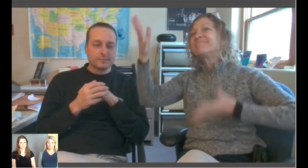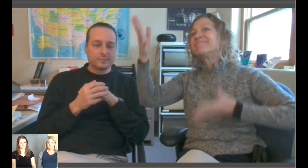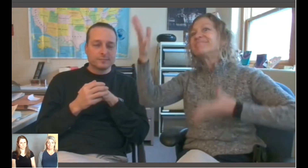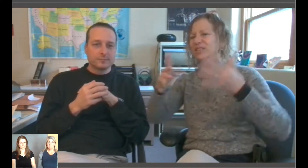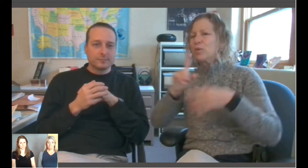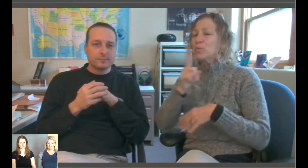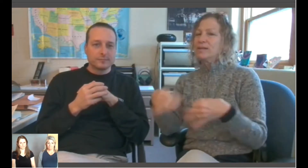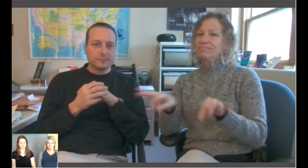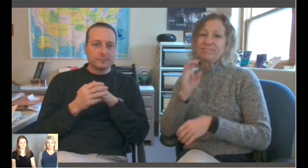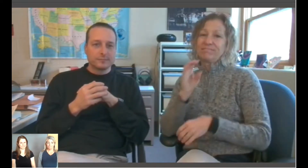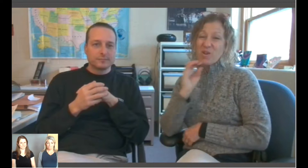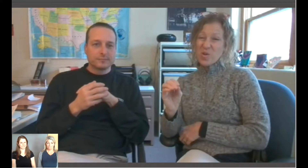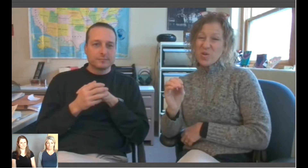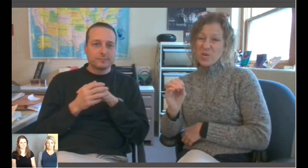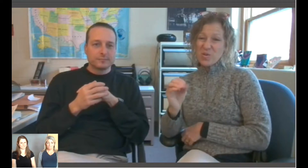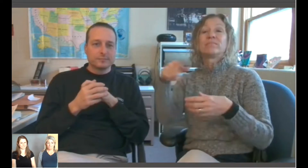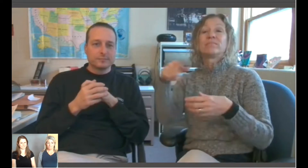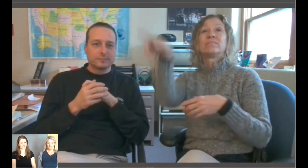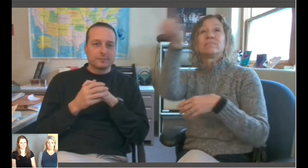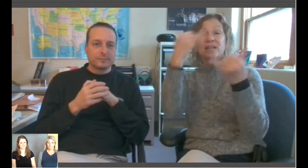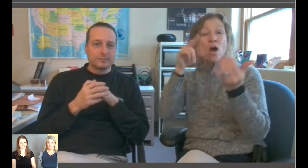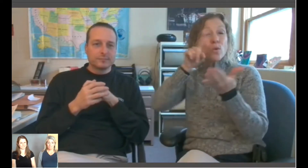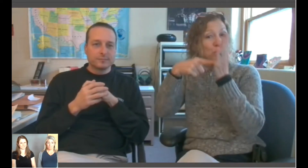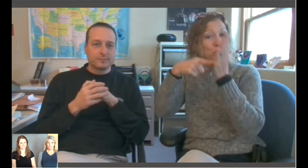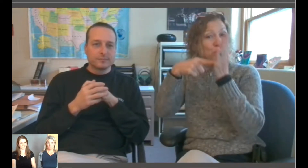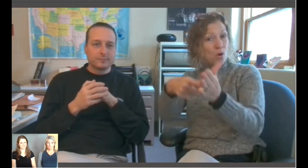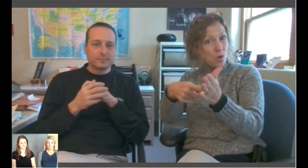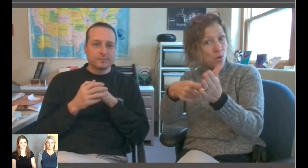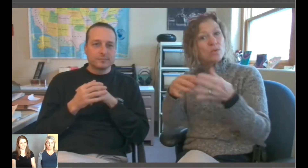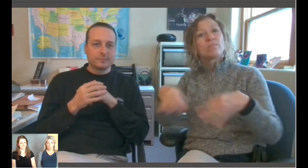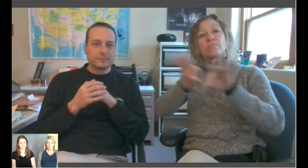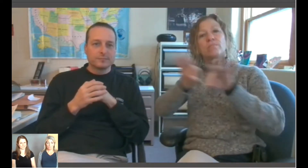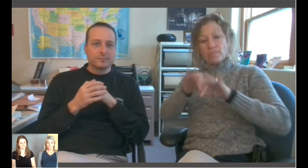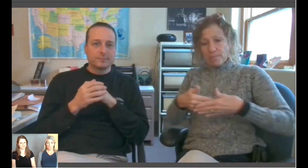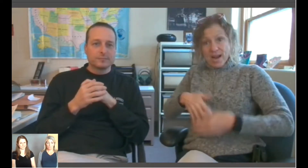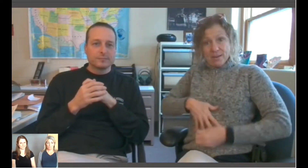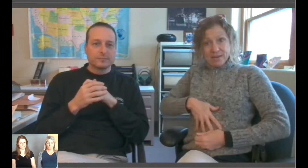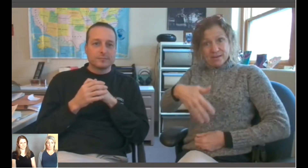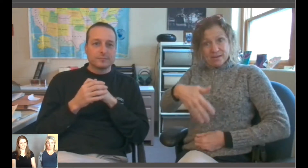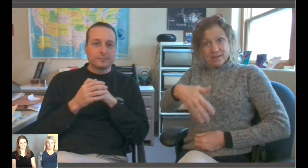And so when they miss out on those critical experiences, research shows that it's so important